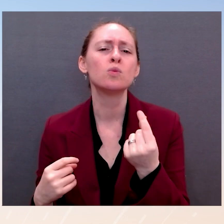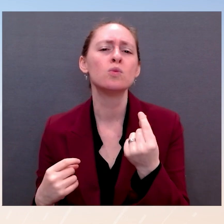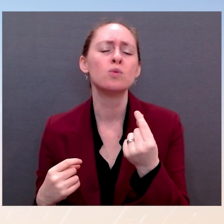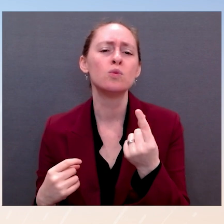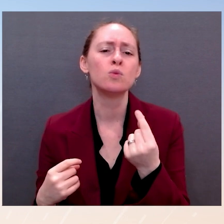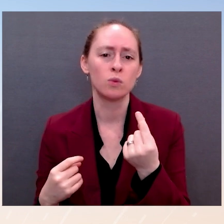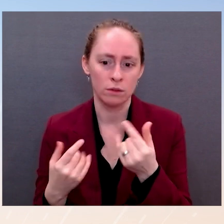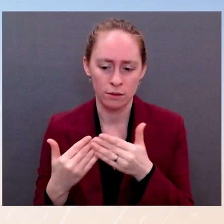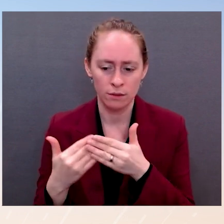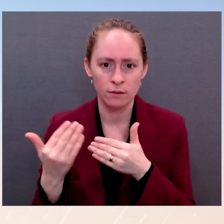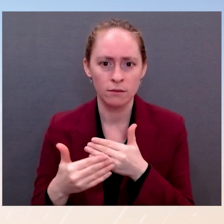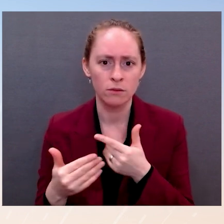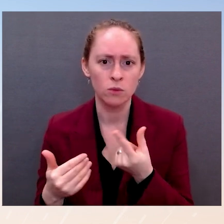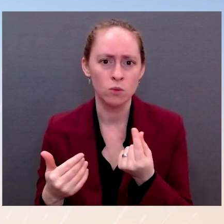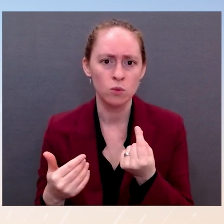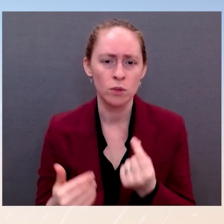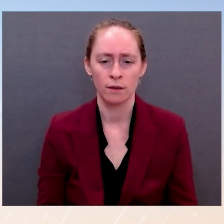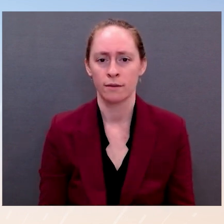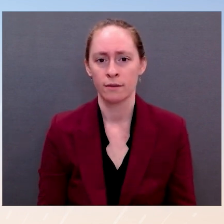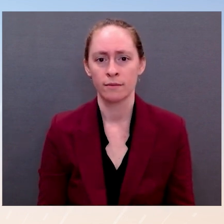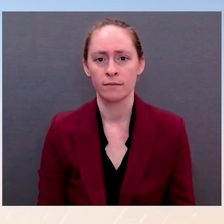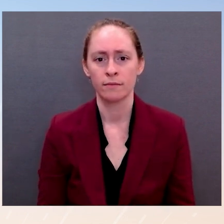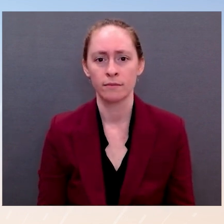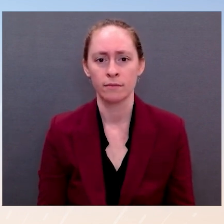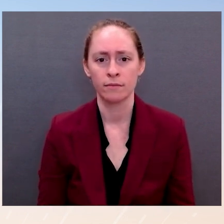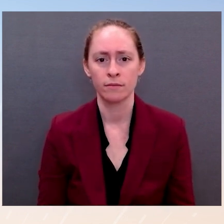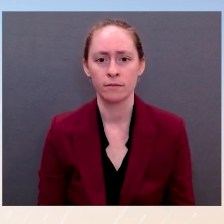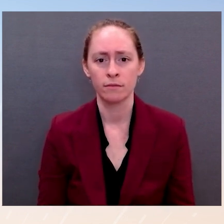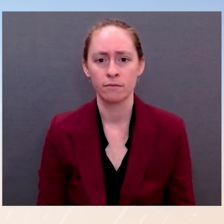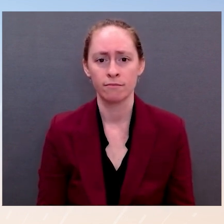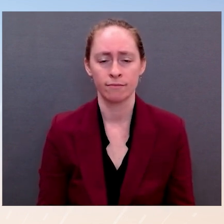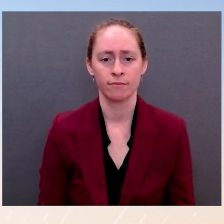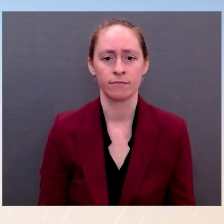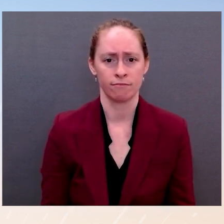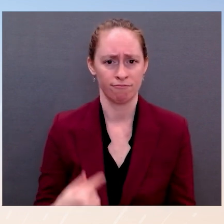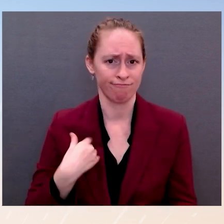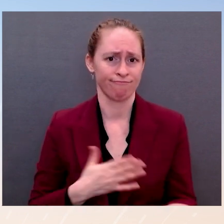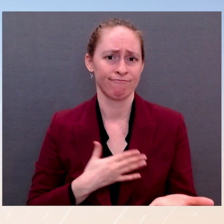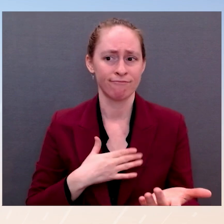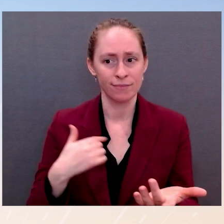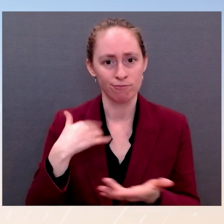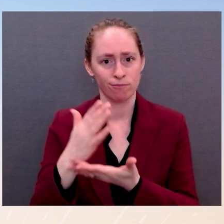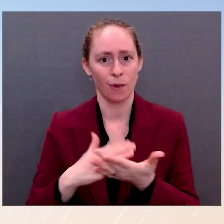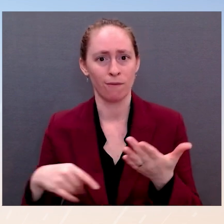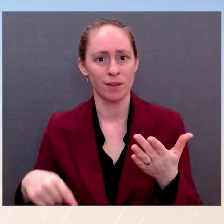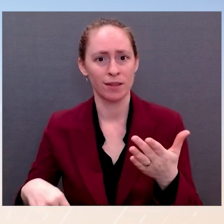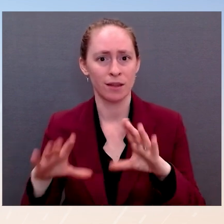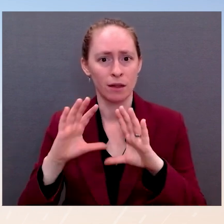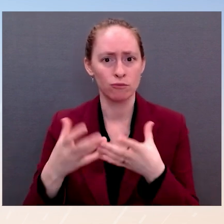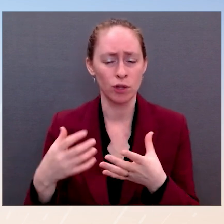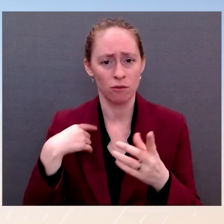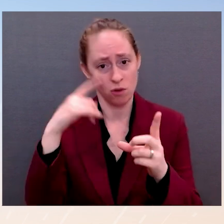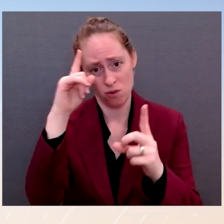I'm humbled to be a part of this administration, which has set new goals to decrease the cancer death rate by 50 percent over the next 25 years